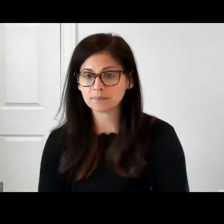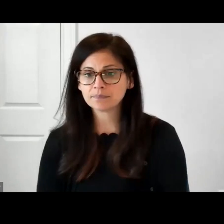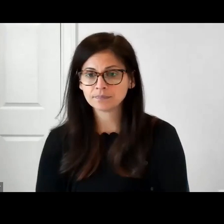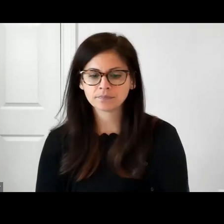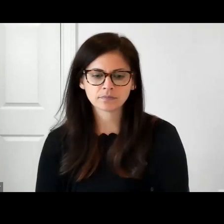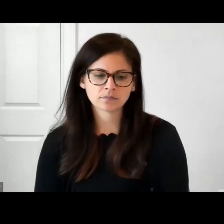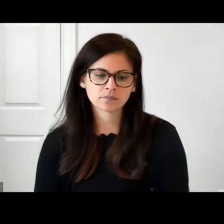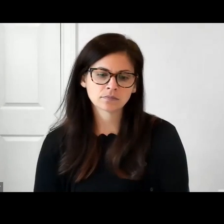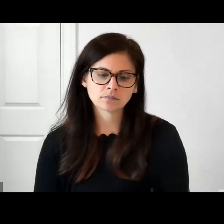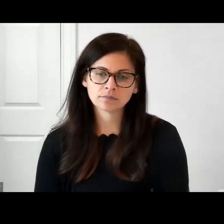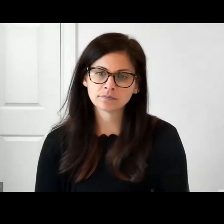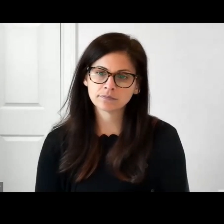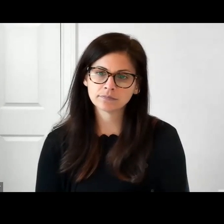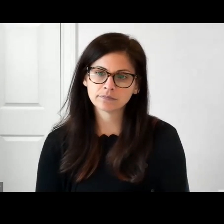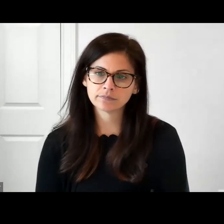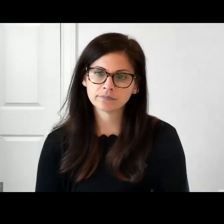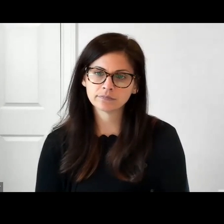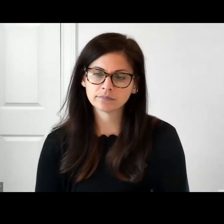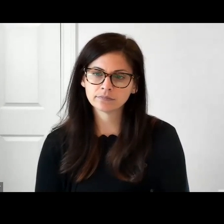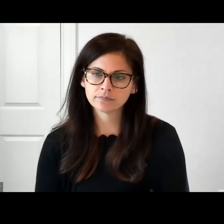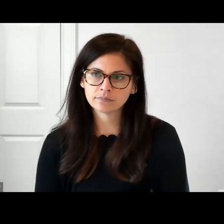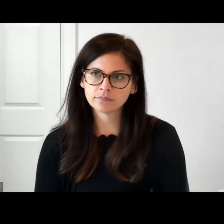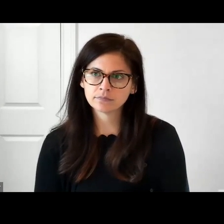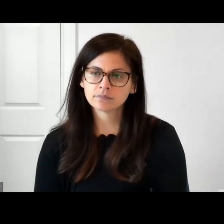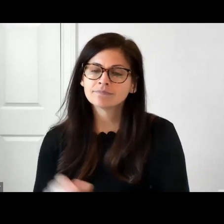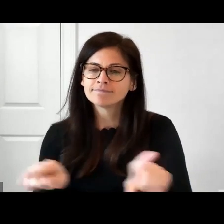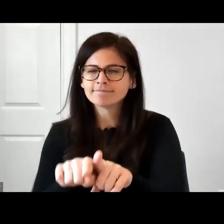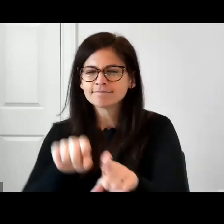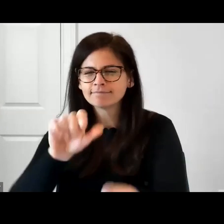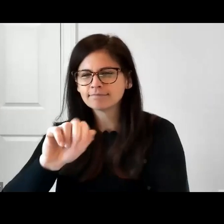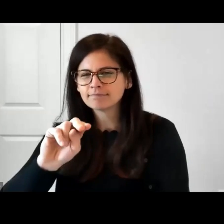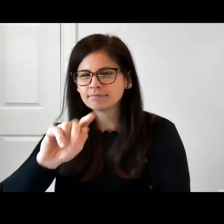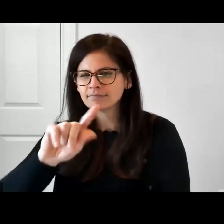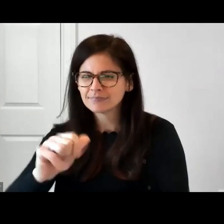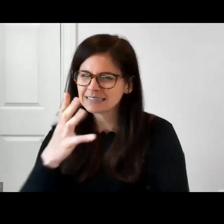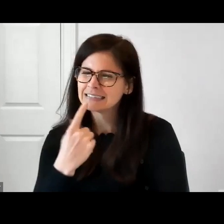Just as Anita said, as I prepared my remarks,